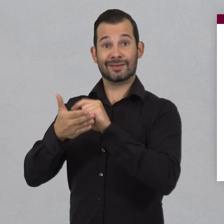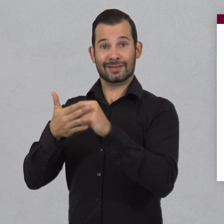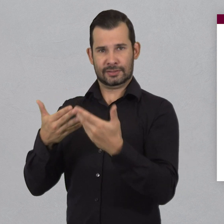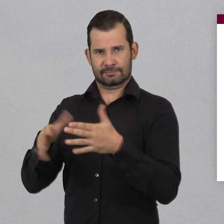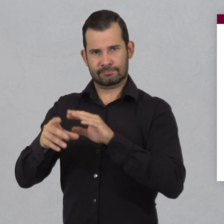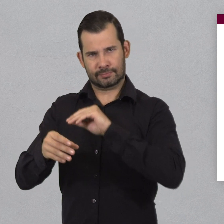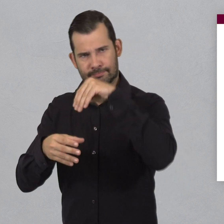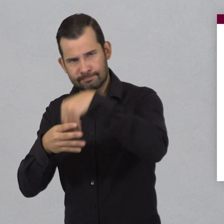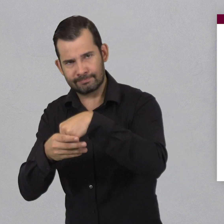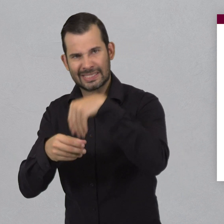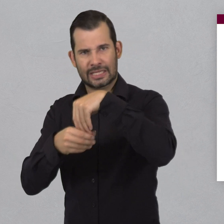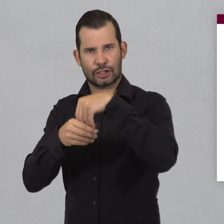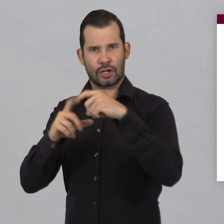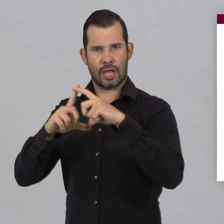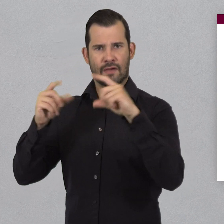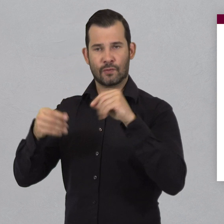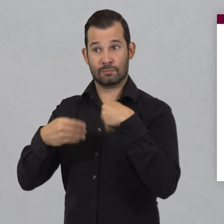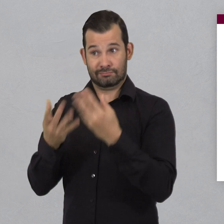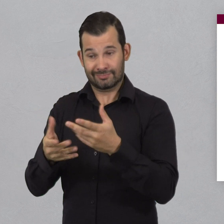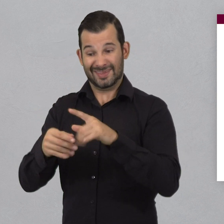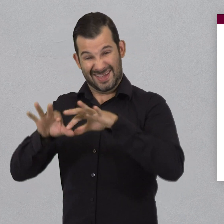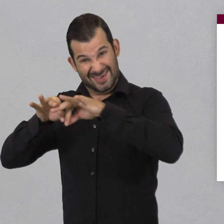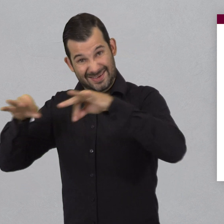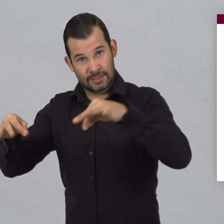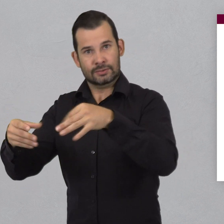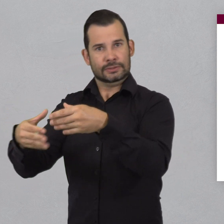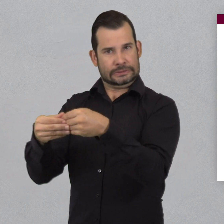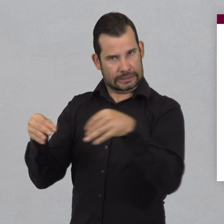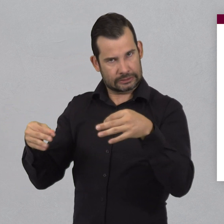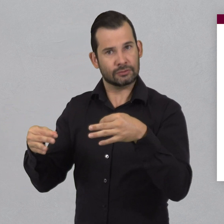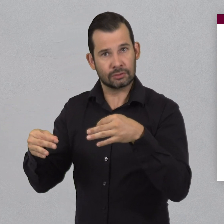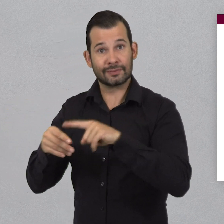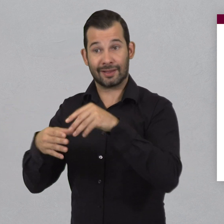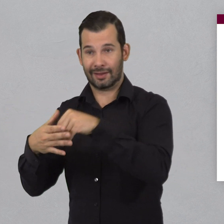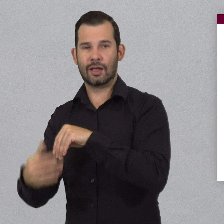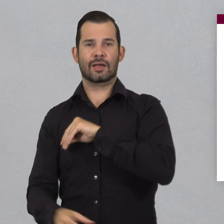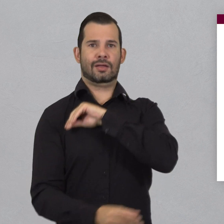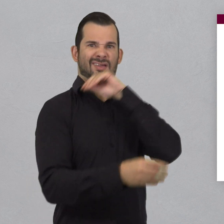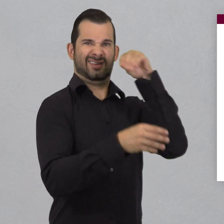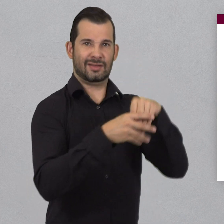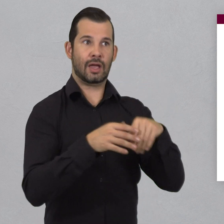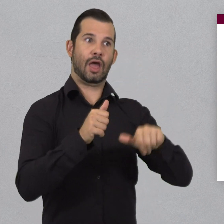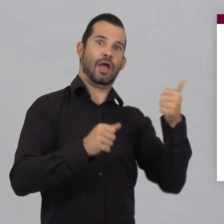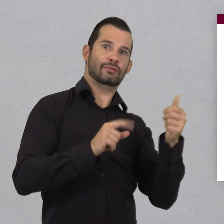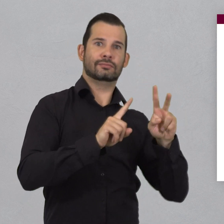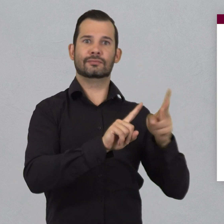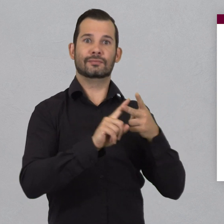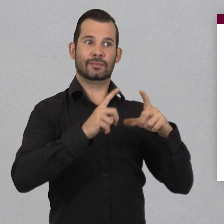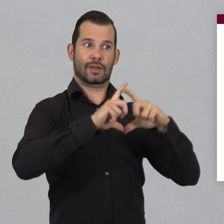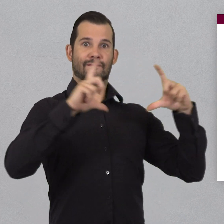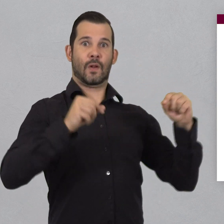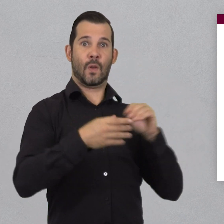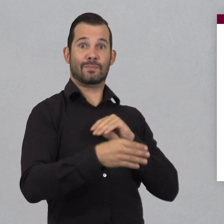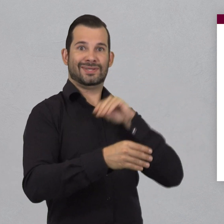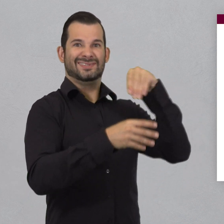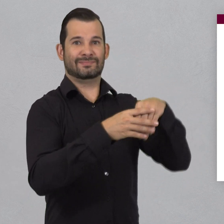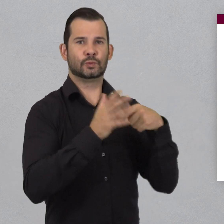in the unmarked inner envelope provided and seal it. Then place the unmarked inner envelope in the